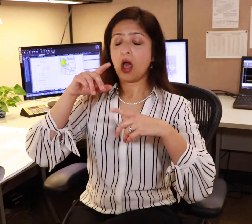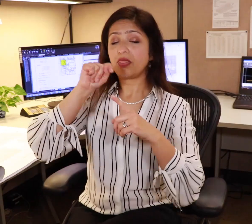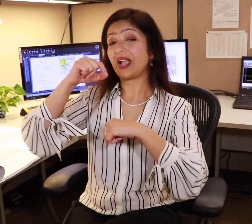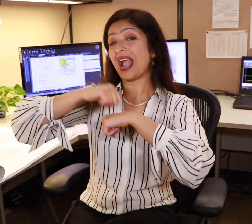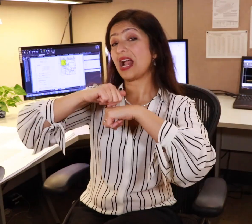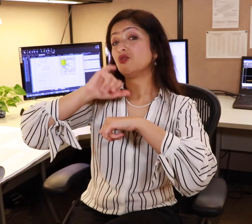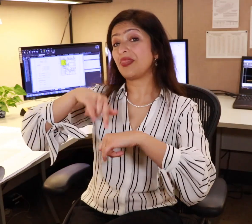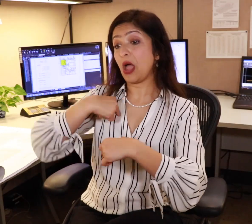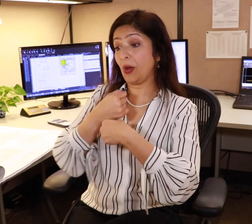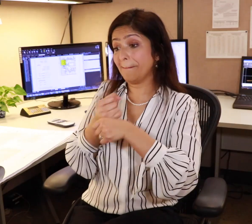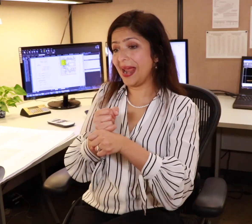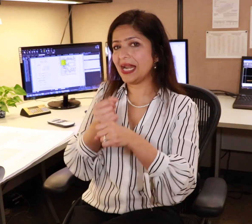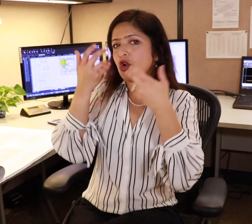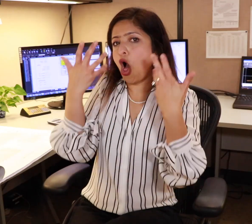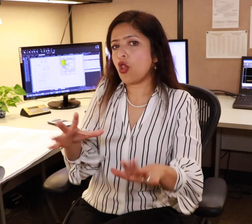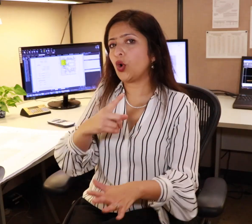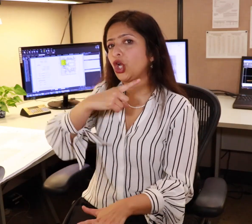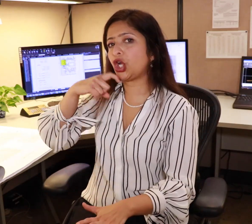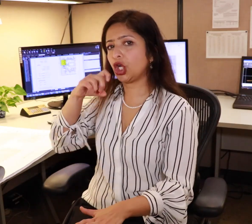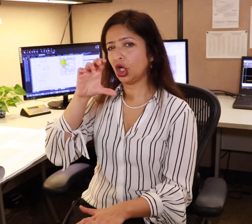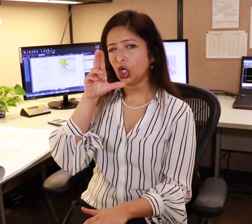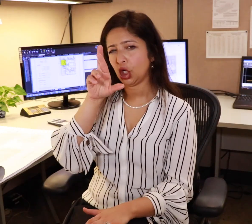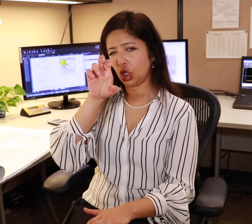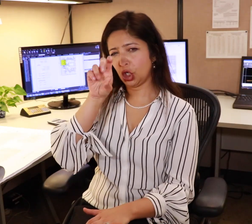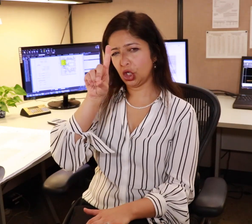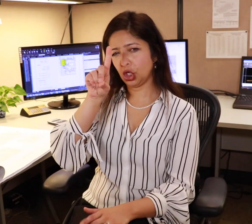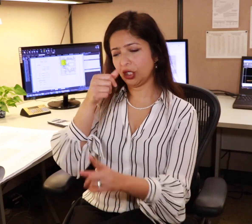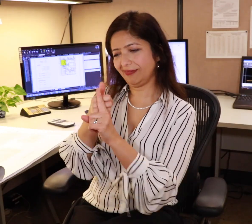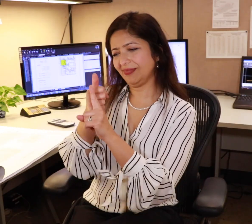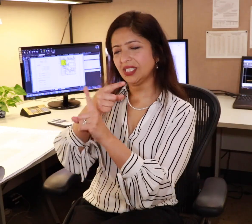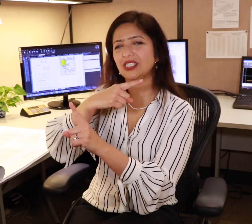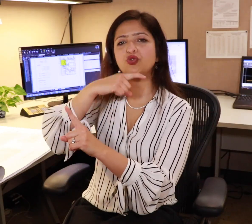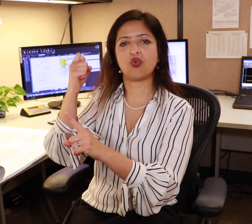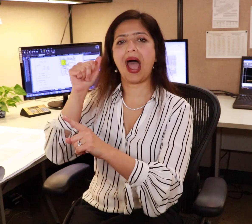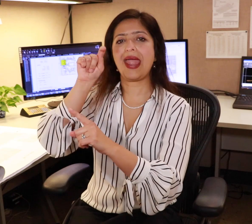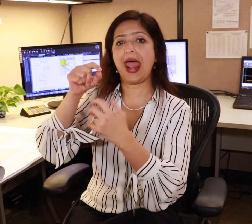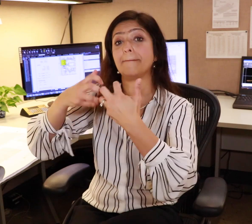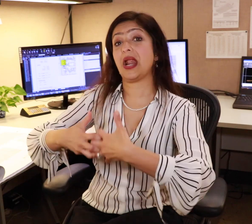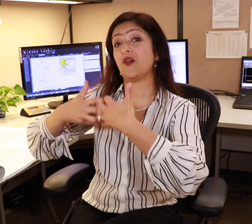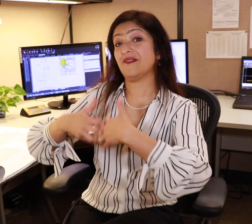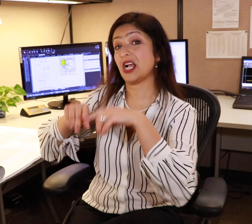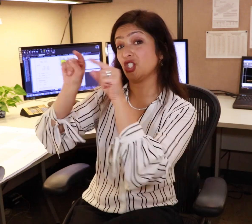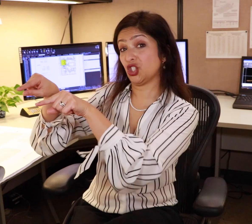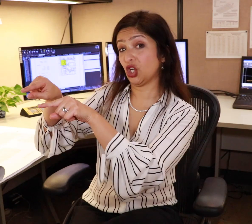The concrete that we make is already cured (dried) at the manufacturer --